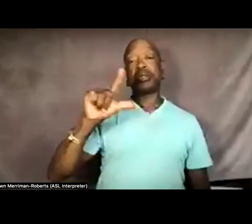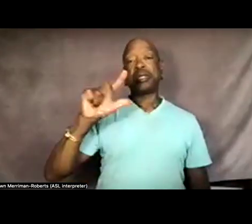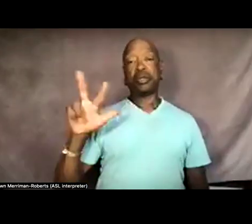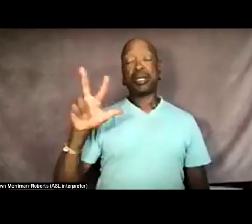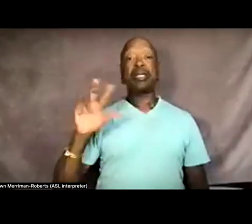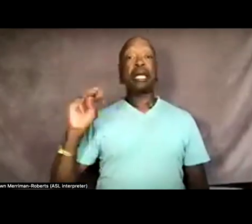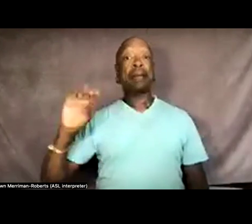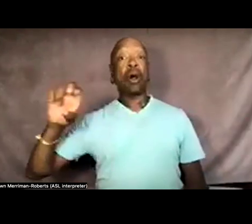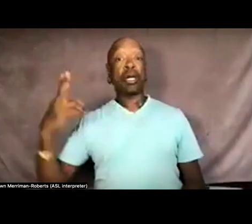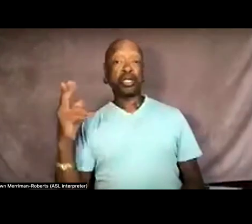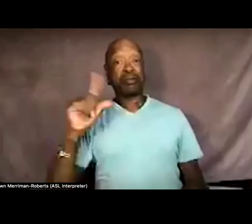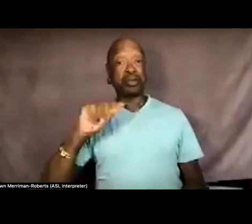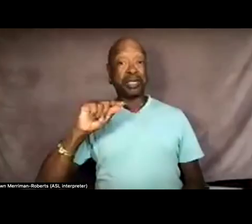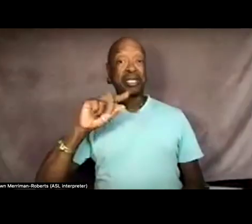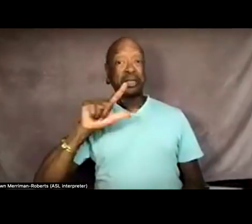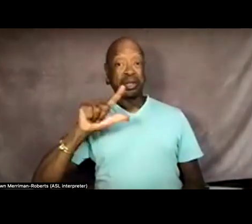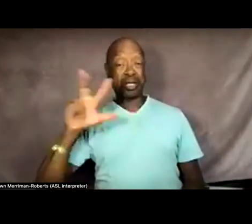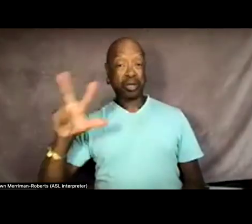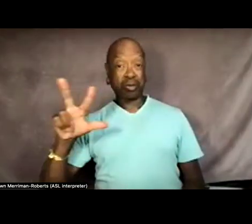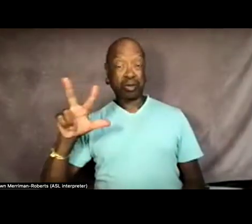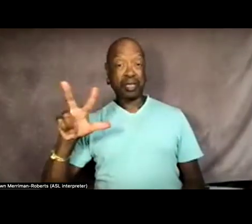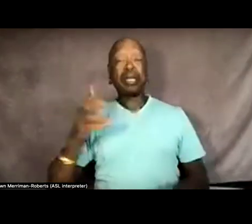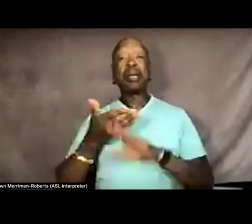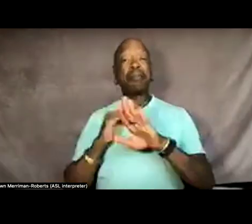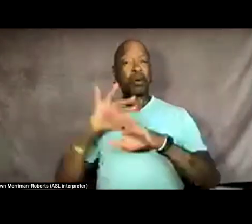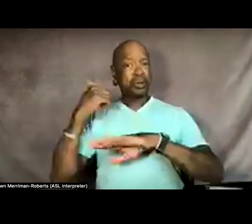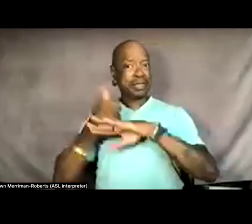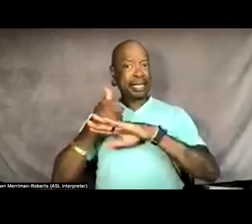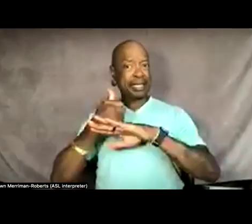before Healthcare masking requirements were set to expire in California Oregon and Washington